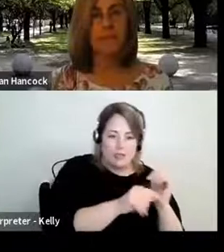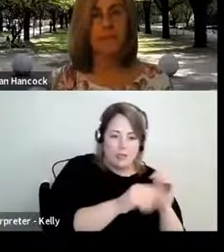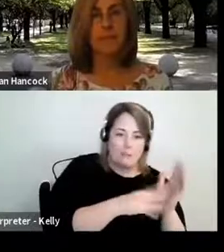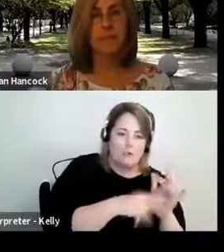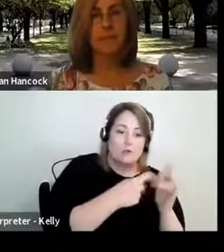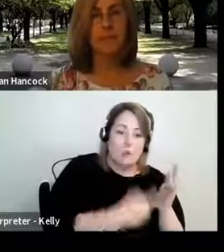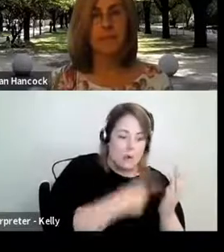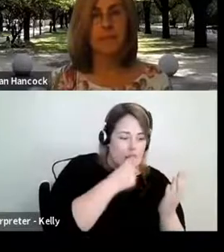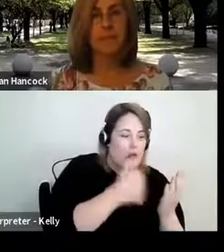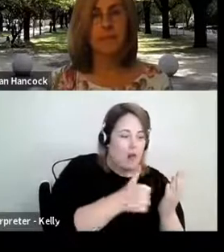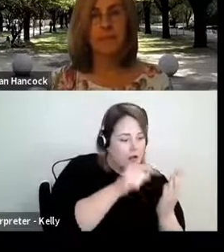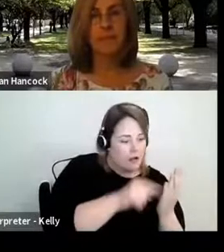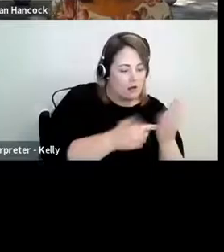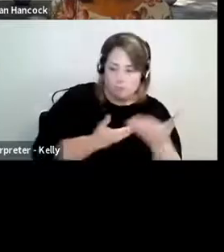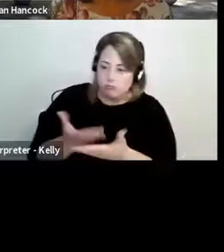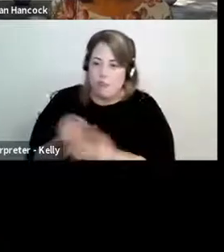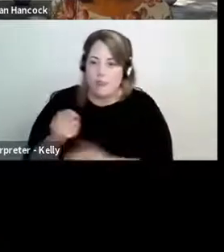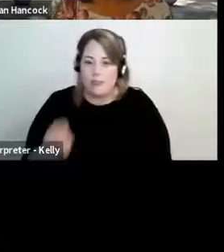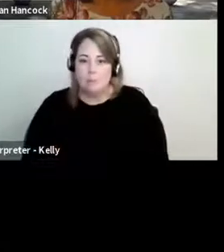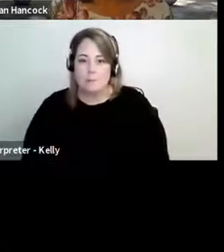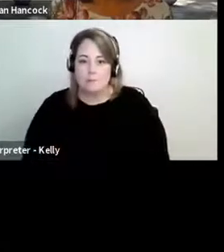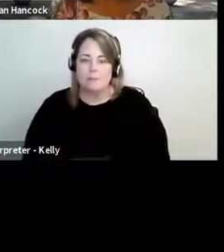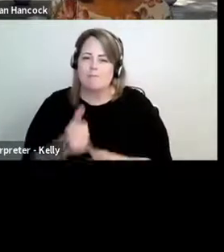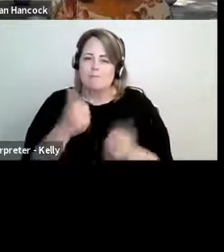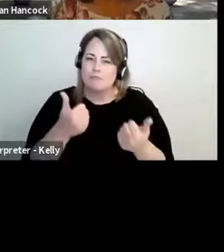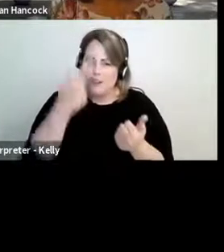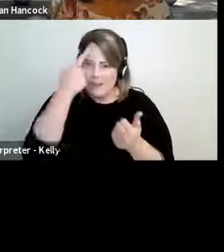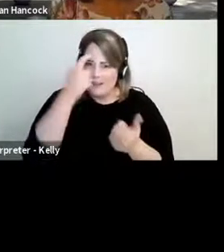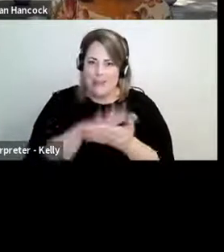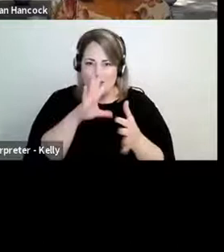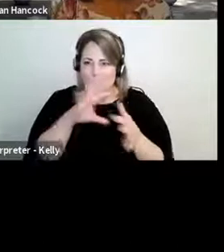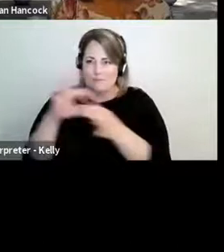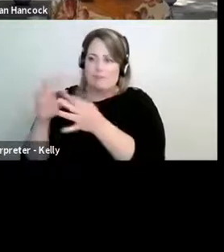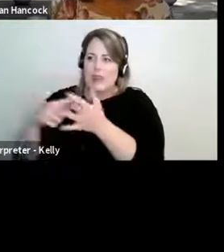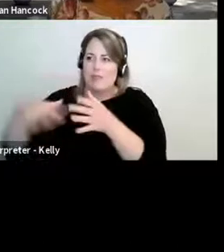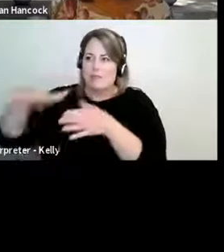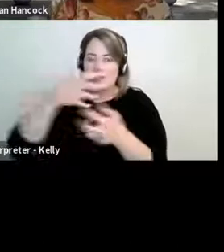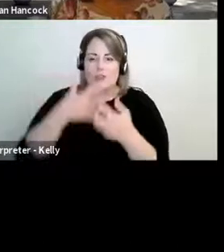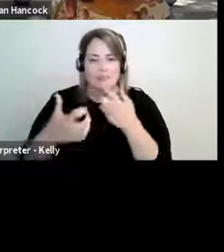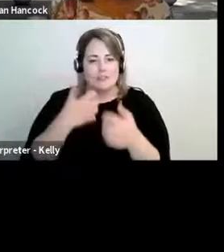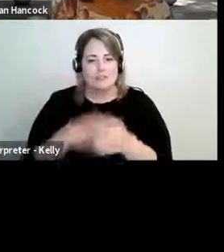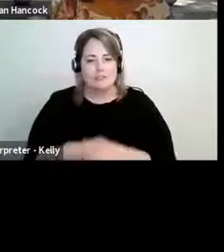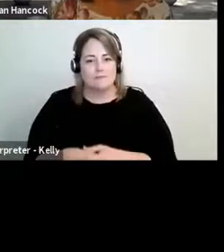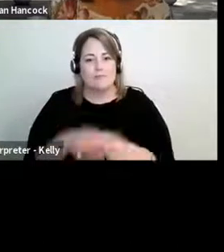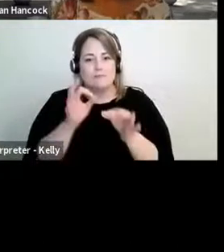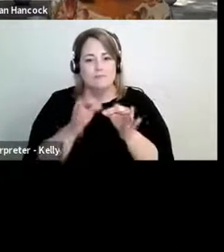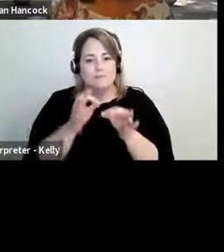Sounds a great way to encourage linking into other parts of the uni, what’s happening. Yep. DEBBIE: Okay.